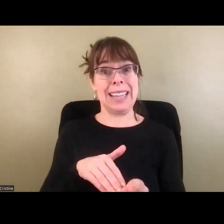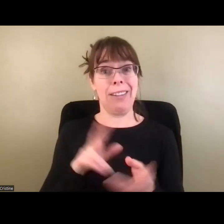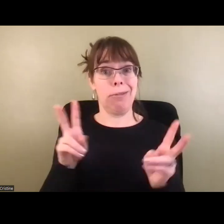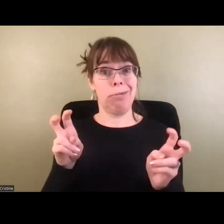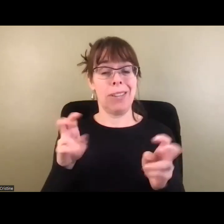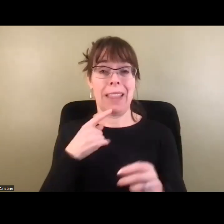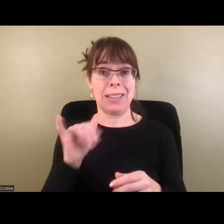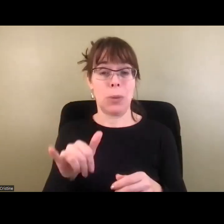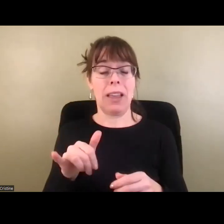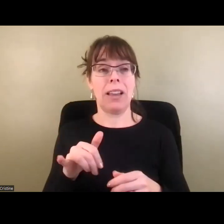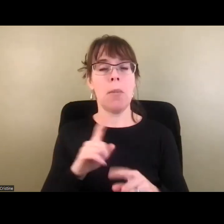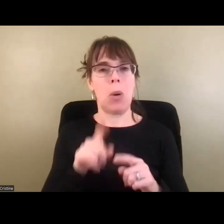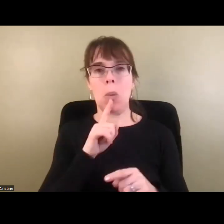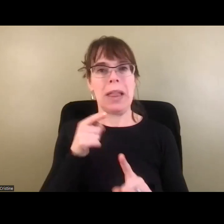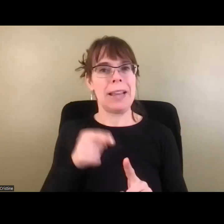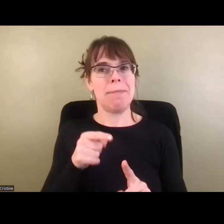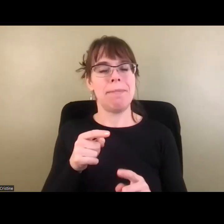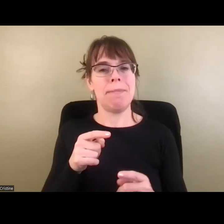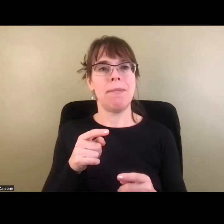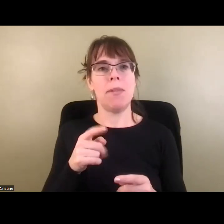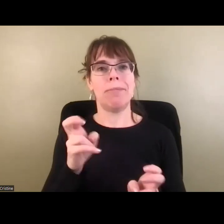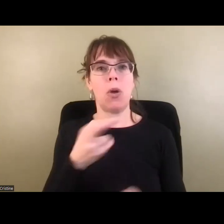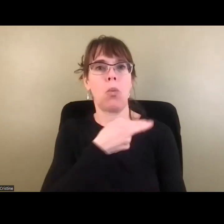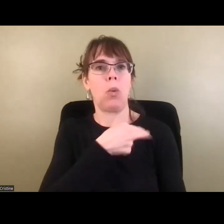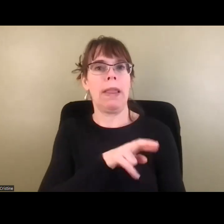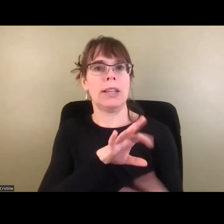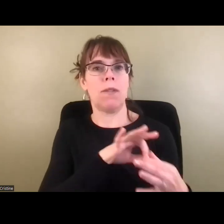But basically, many of them are religiously affiliated in funding.